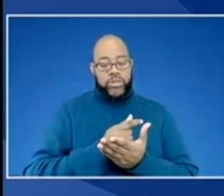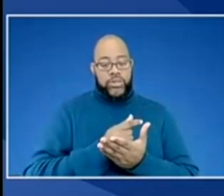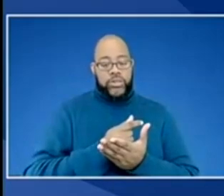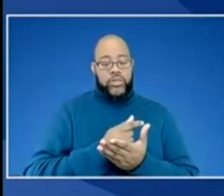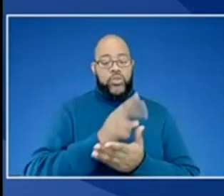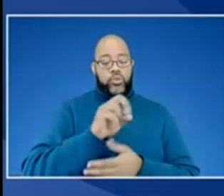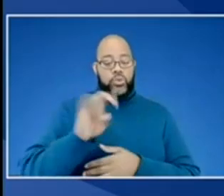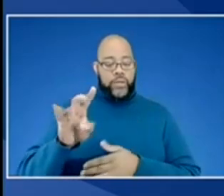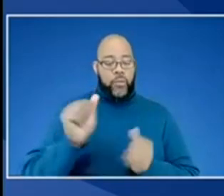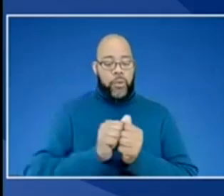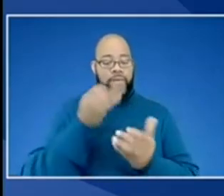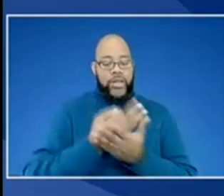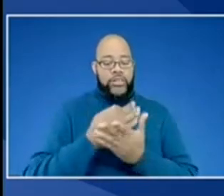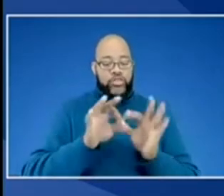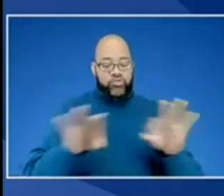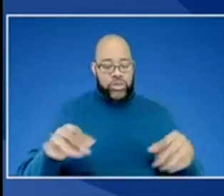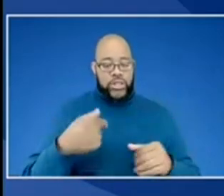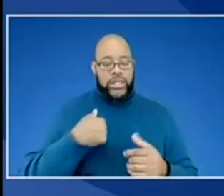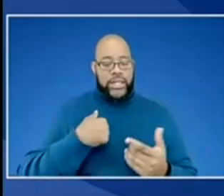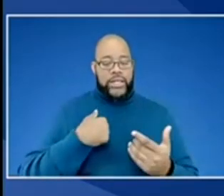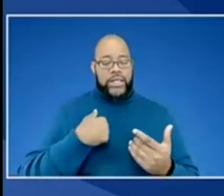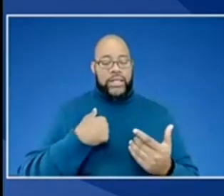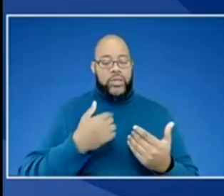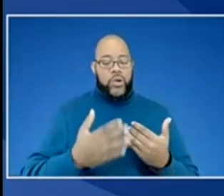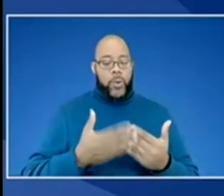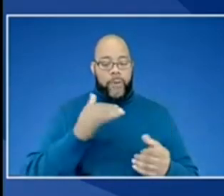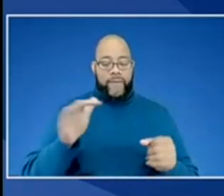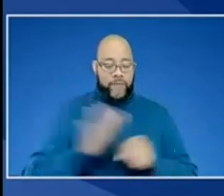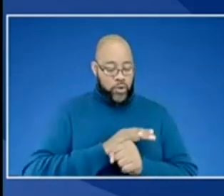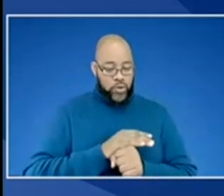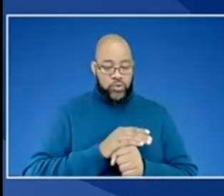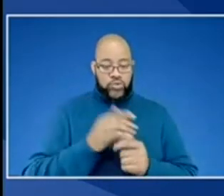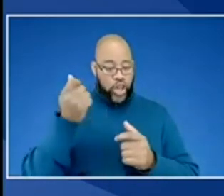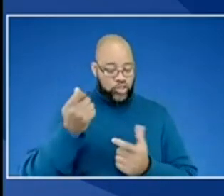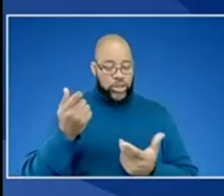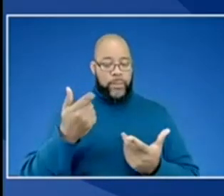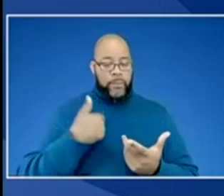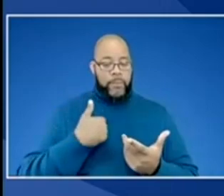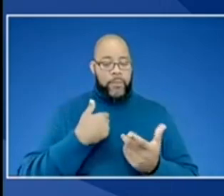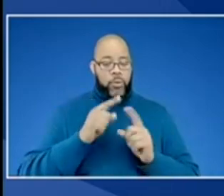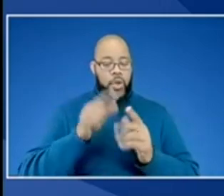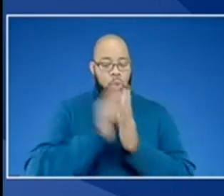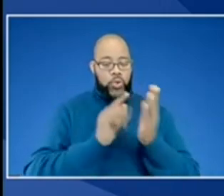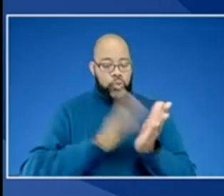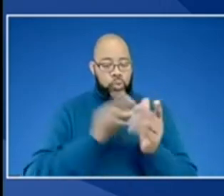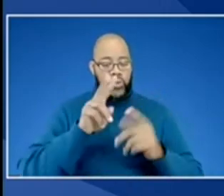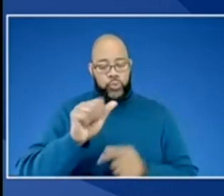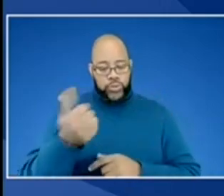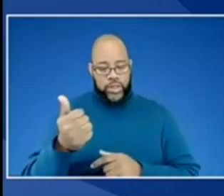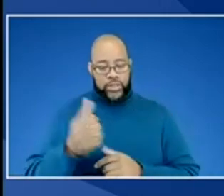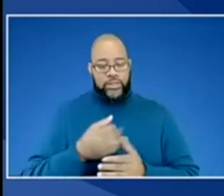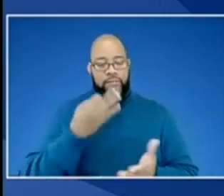finance degree which attended on almost a full ride. I then went to UM's law school in 2010, financed mostly by Grad PLUS